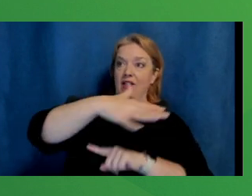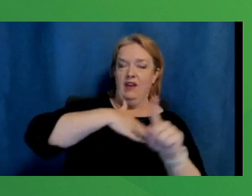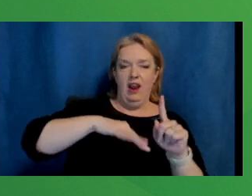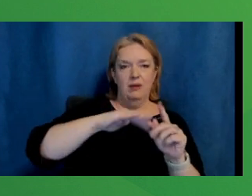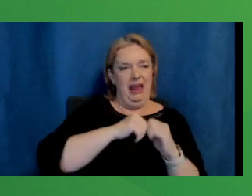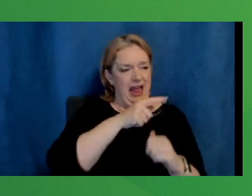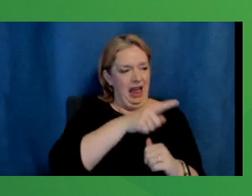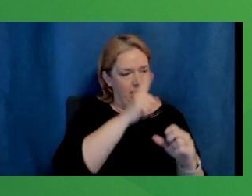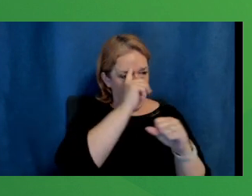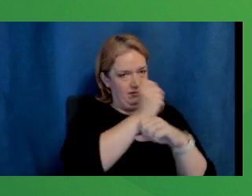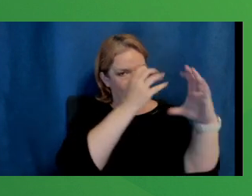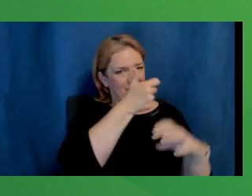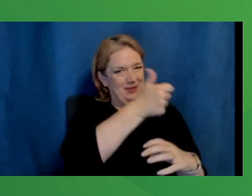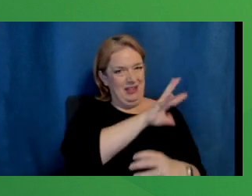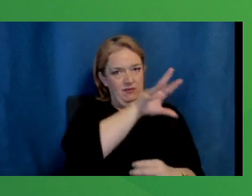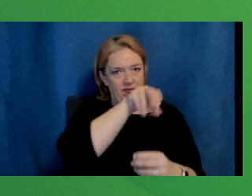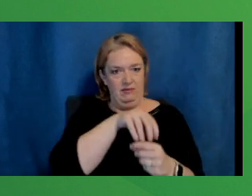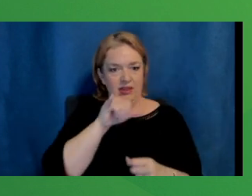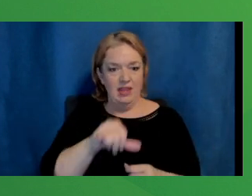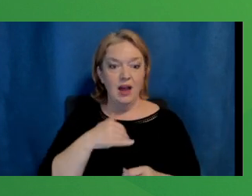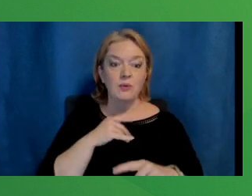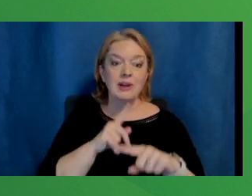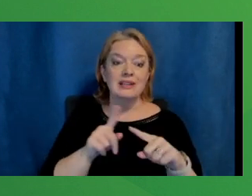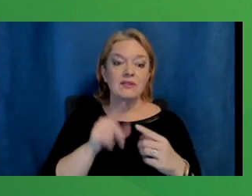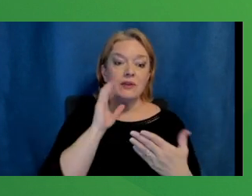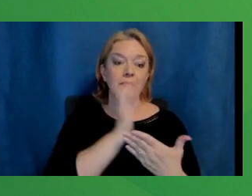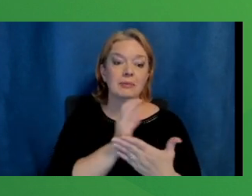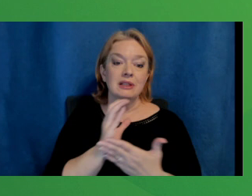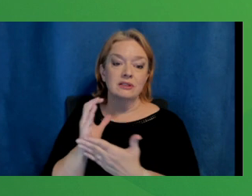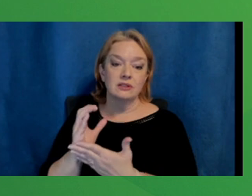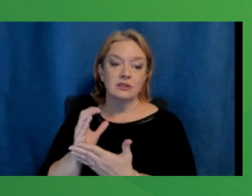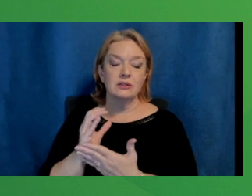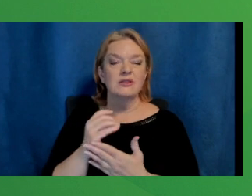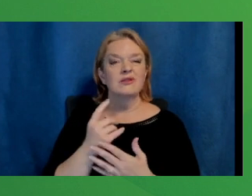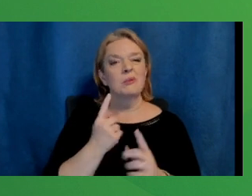They range from one to seven, and the students were told to figure out where they stood with